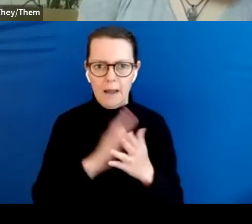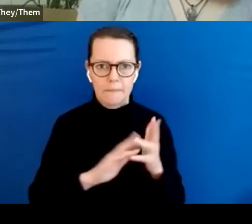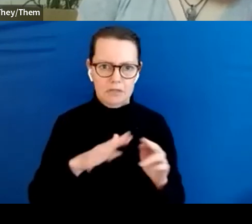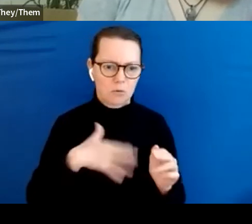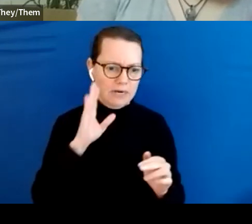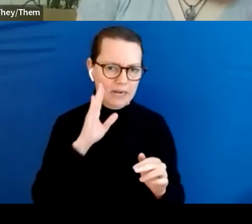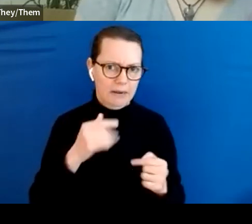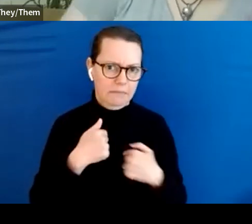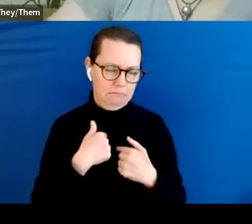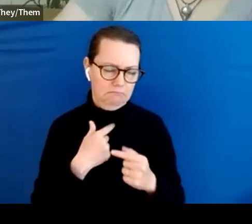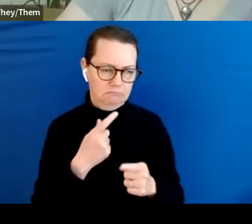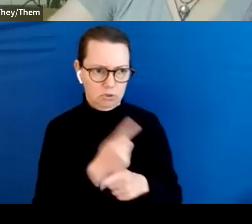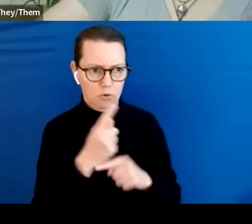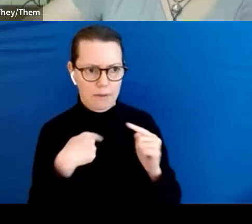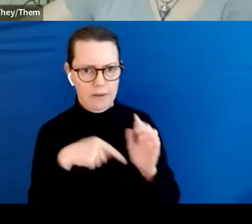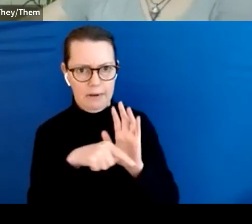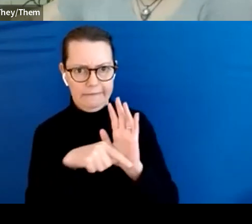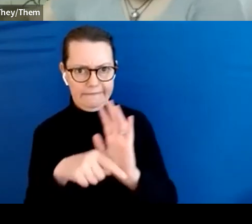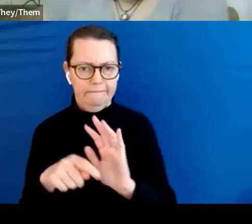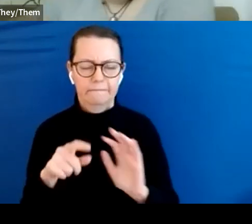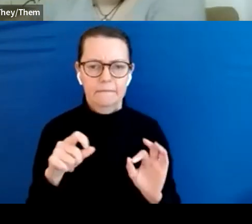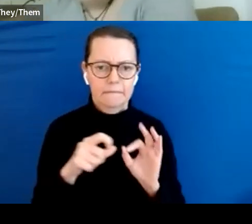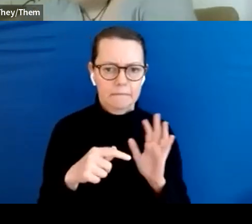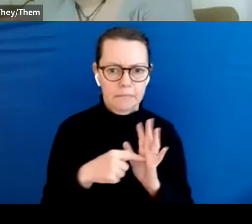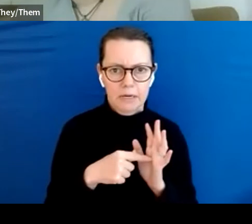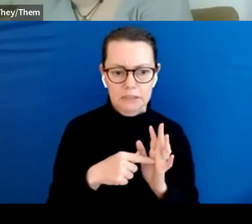And my parents didn't want me to hear that which I can understand.